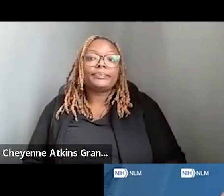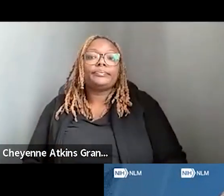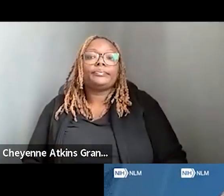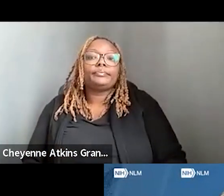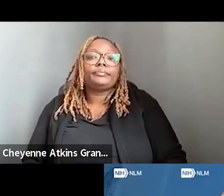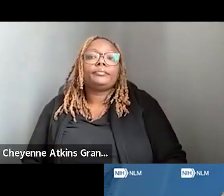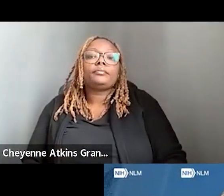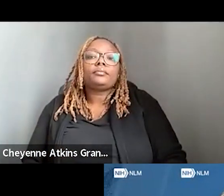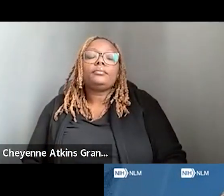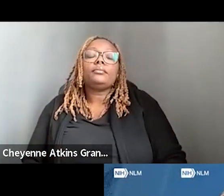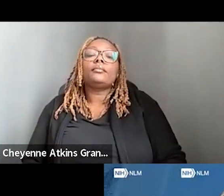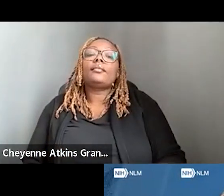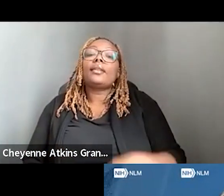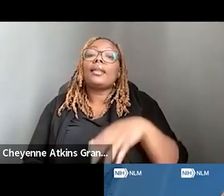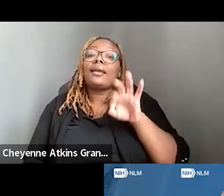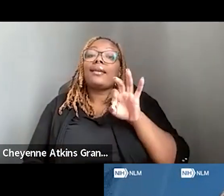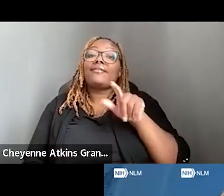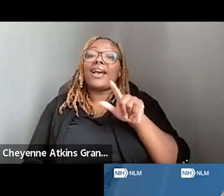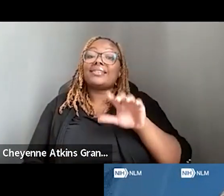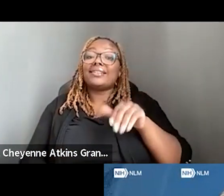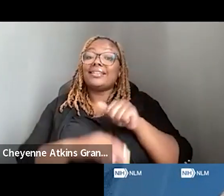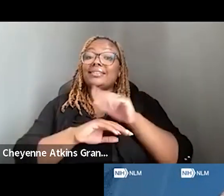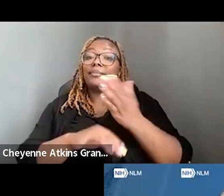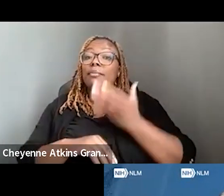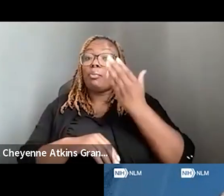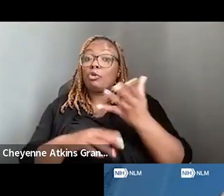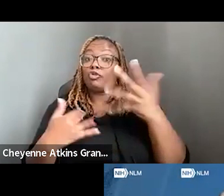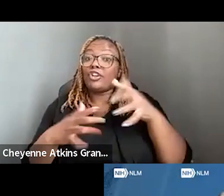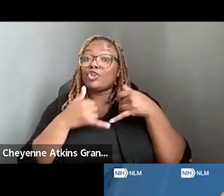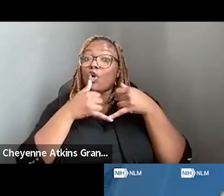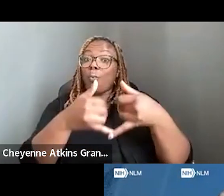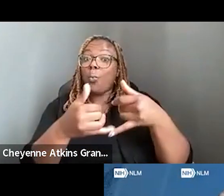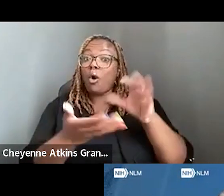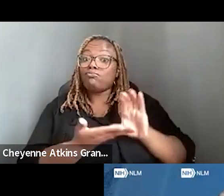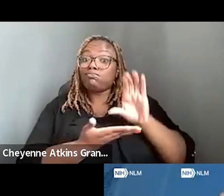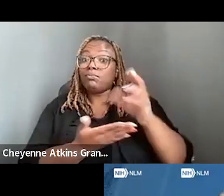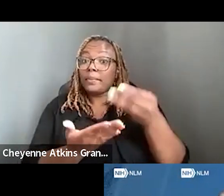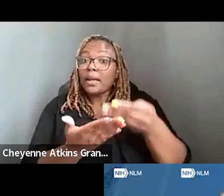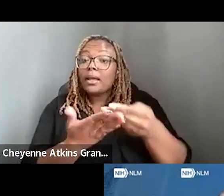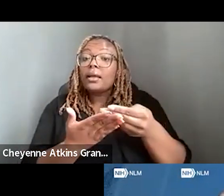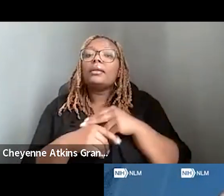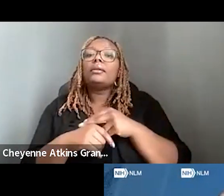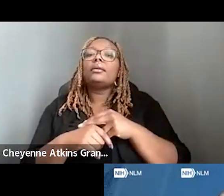For FastLane-submitted proposals that have been awarded, now that information,